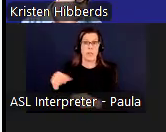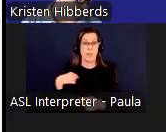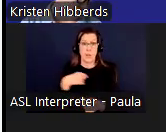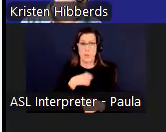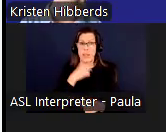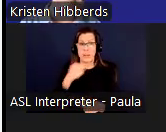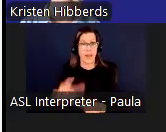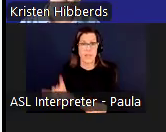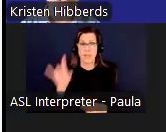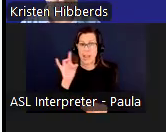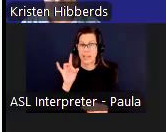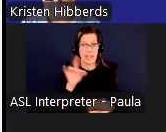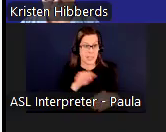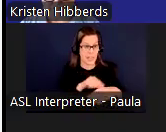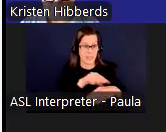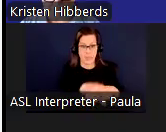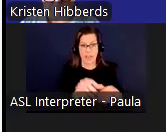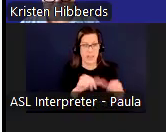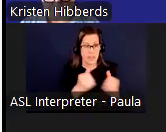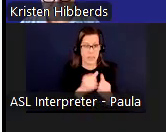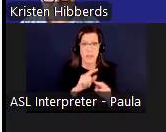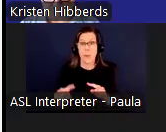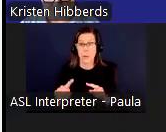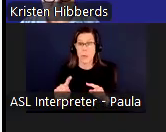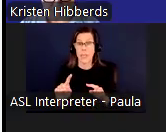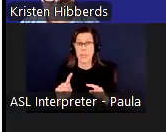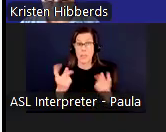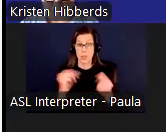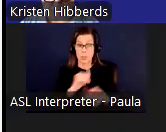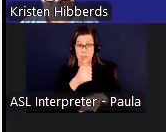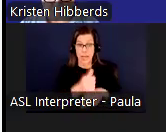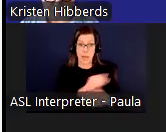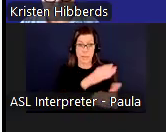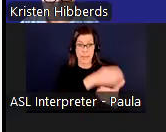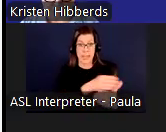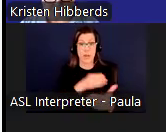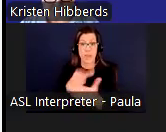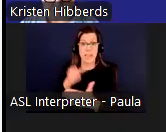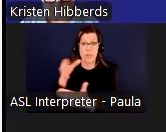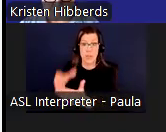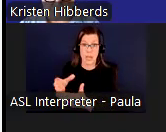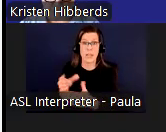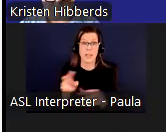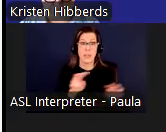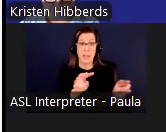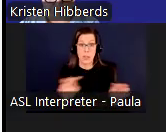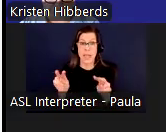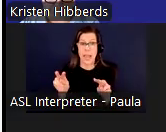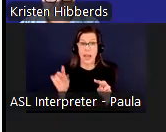However, we do put in interventions and look out for safety and work with facilities often when APS doesn't investigate.